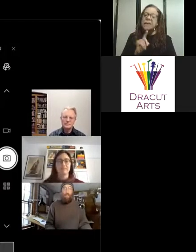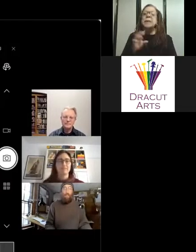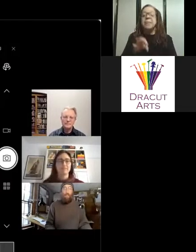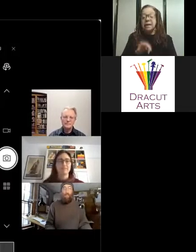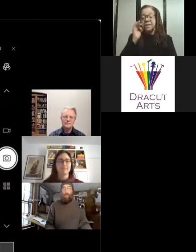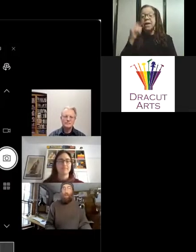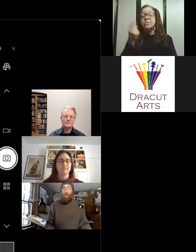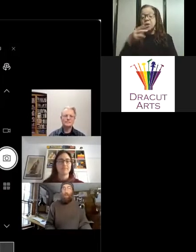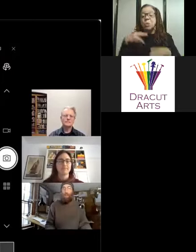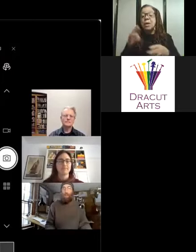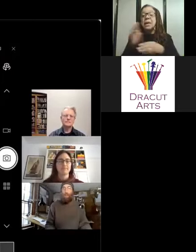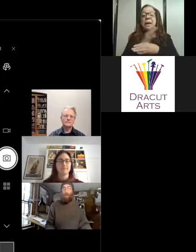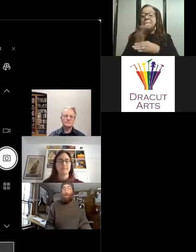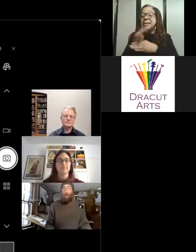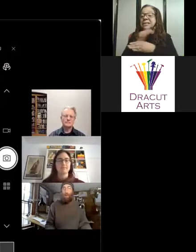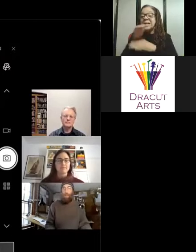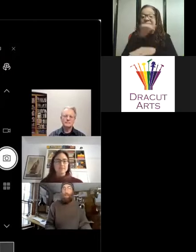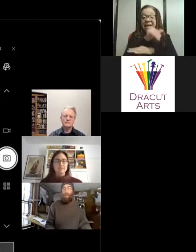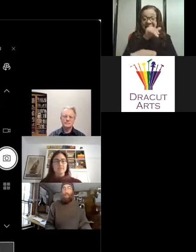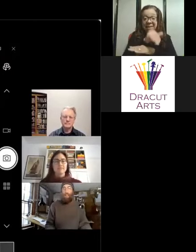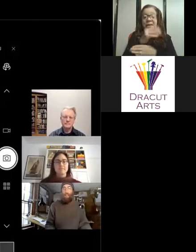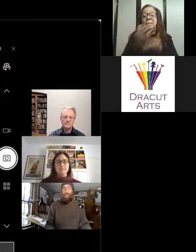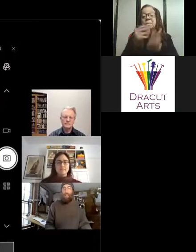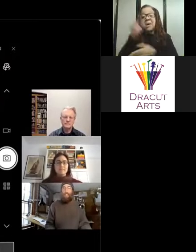evenings which perhaps Willard and Uncle Robert might laugh at"-- so he's